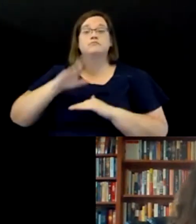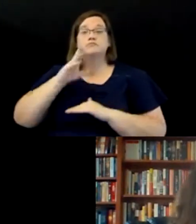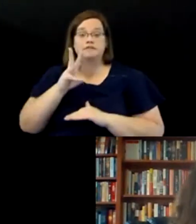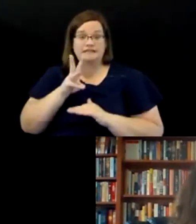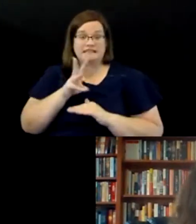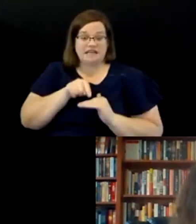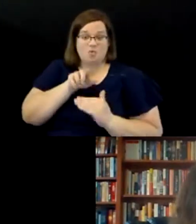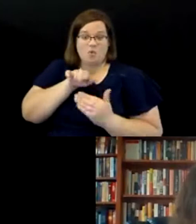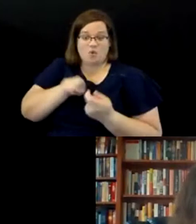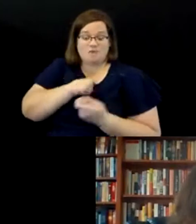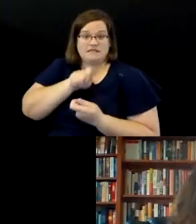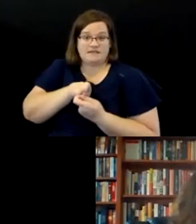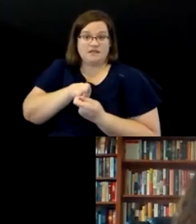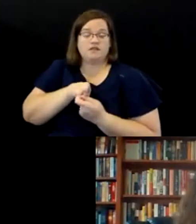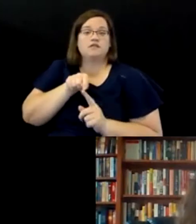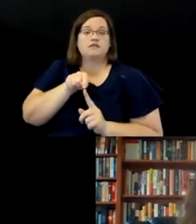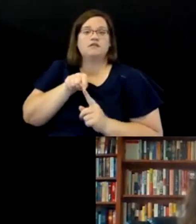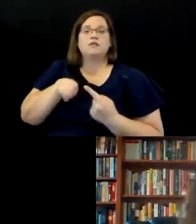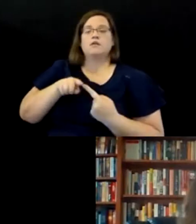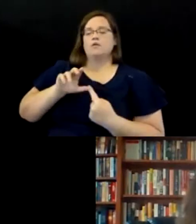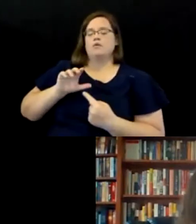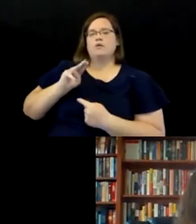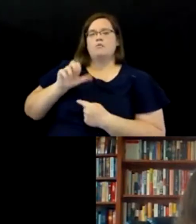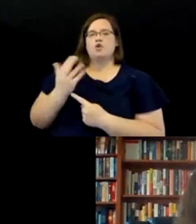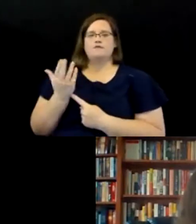health conditions became eligible on March 15th. Parents of